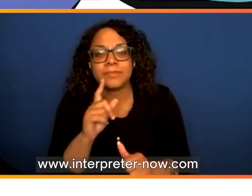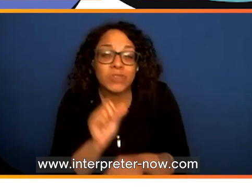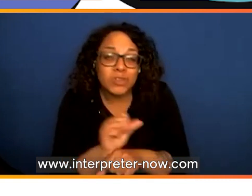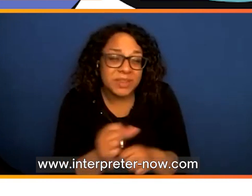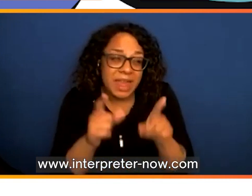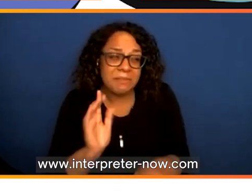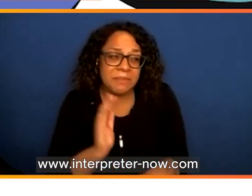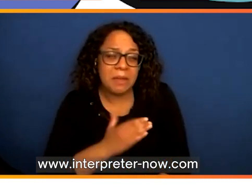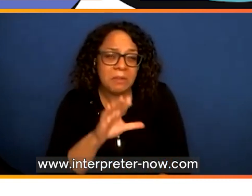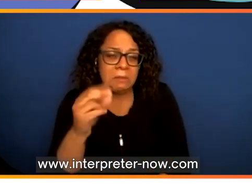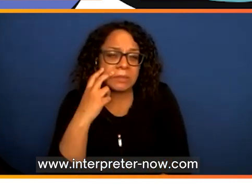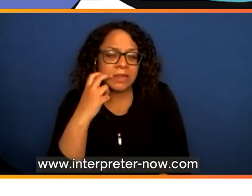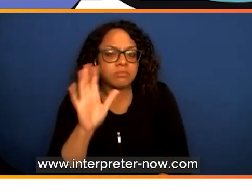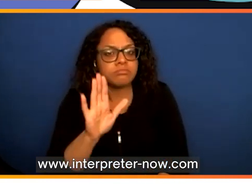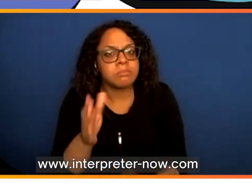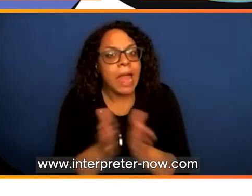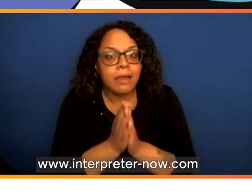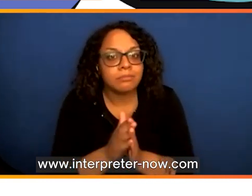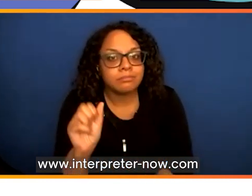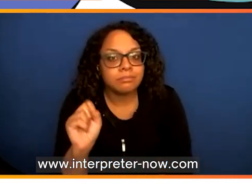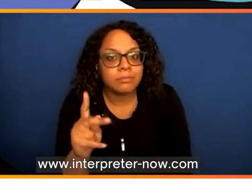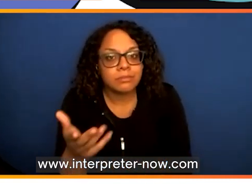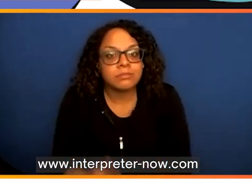not what I'm saying, because that's happened. What I'm saying is, someone that you've earned